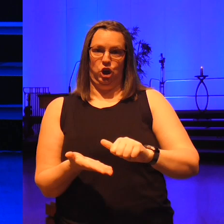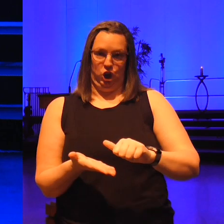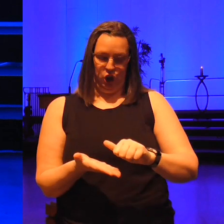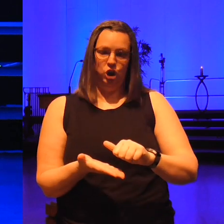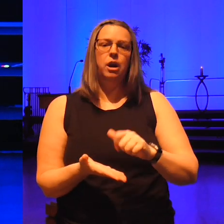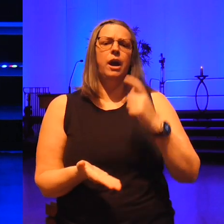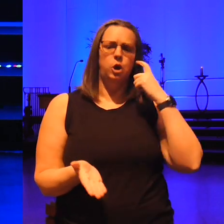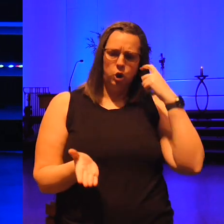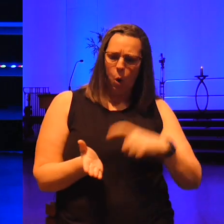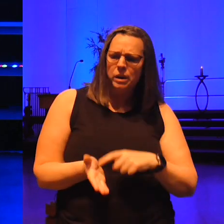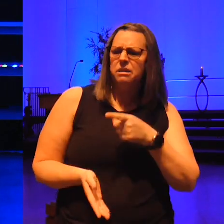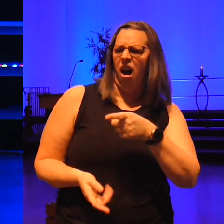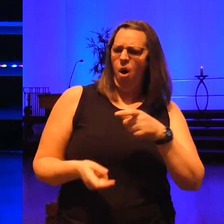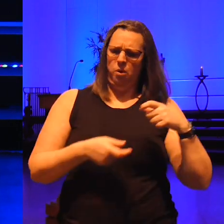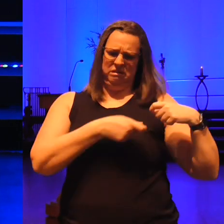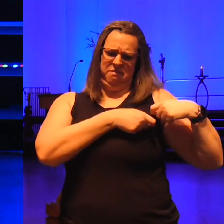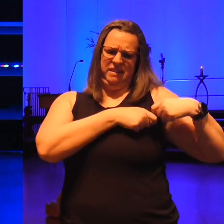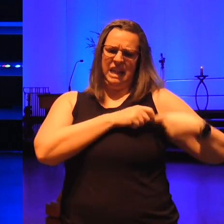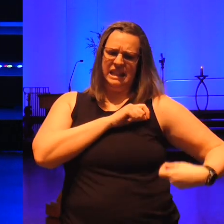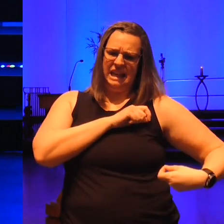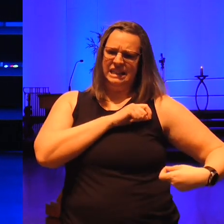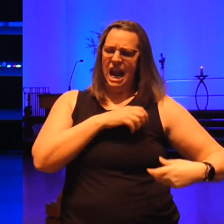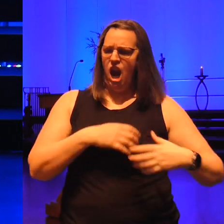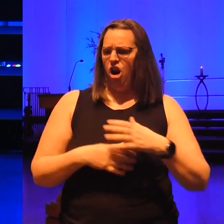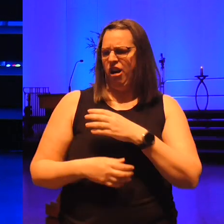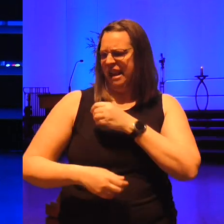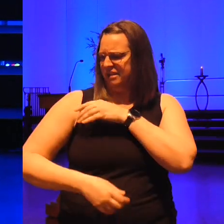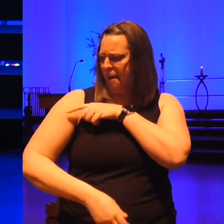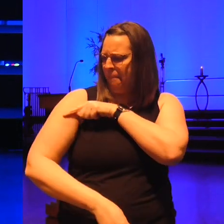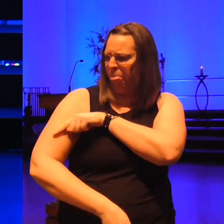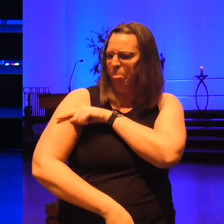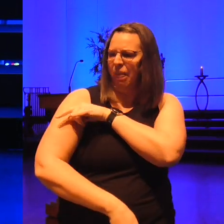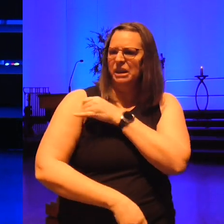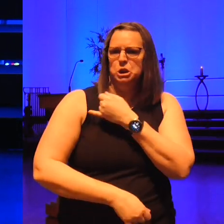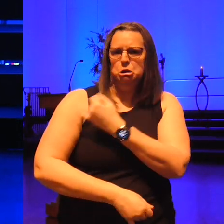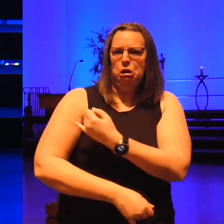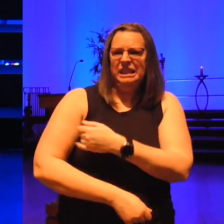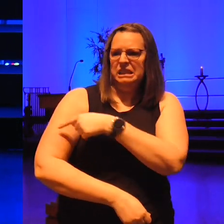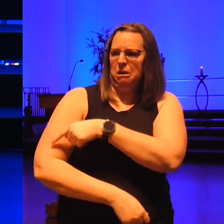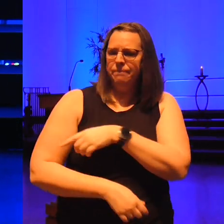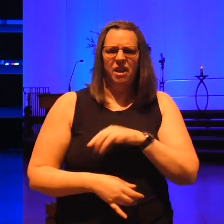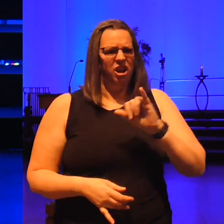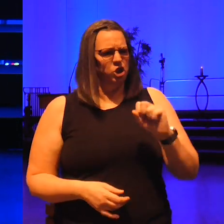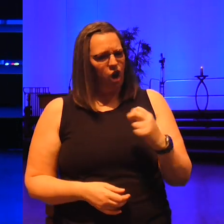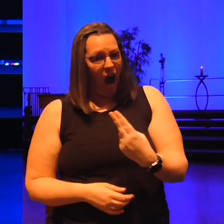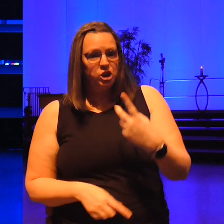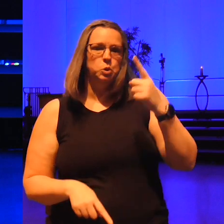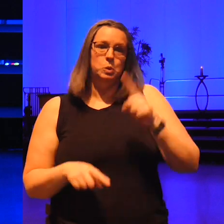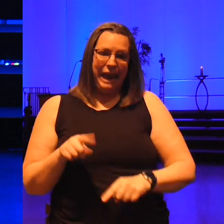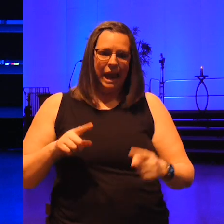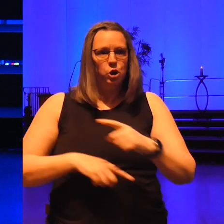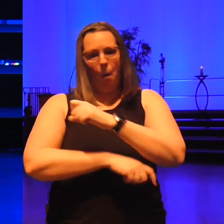and a couple phrase on it so I say to myself Josh you can't go on stage looking like that